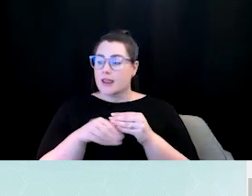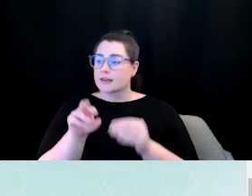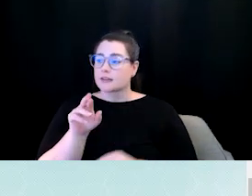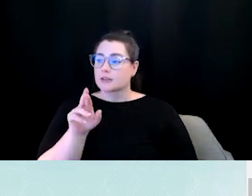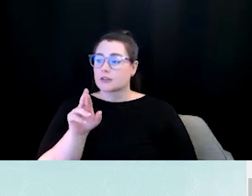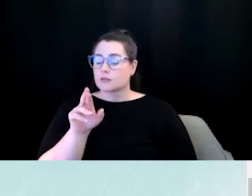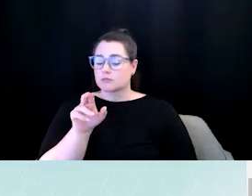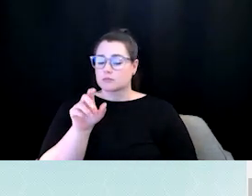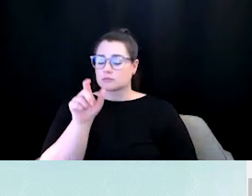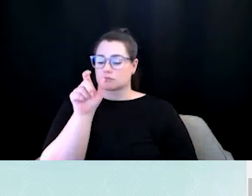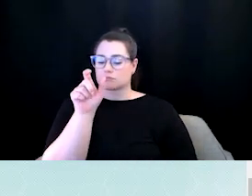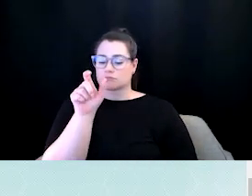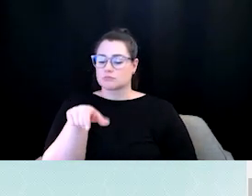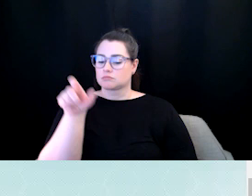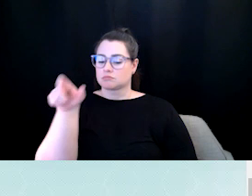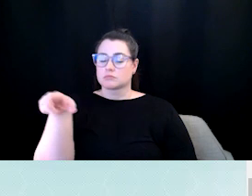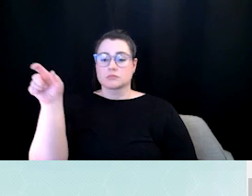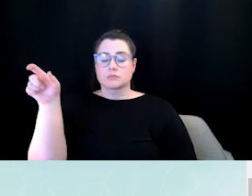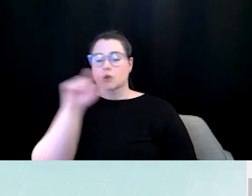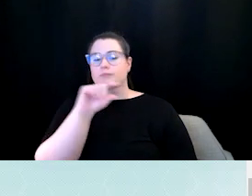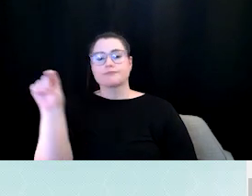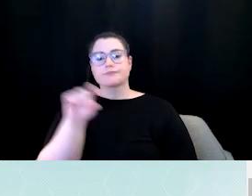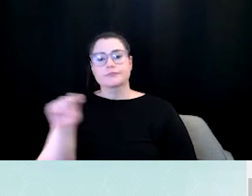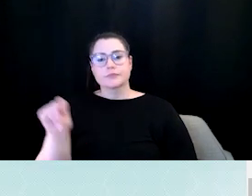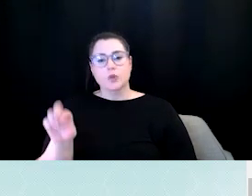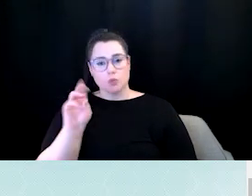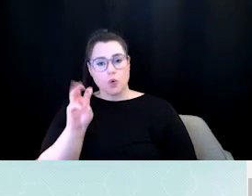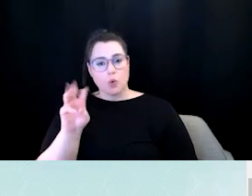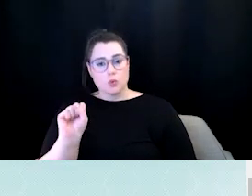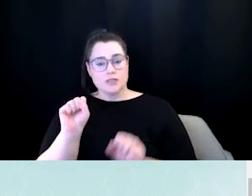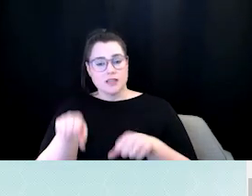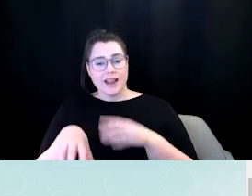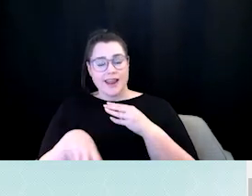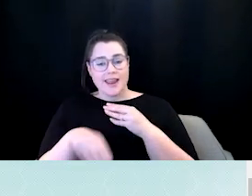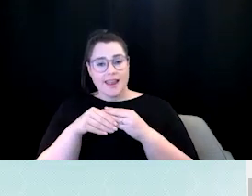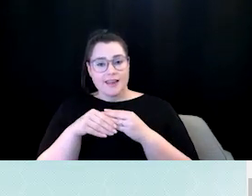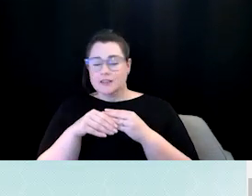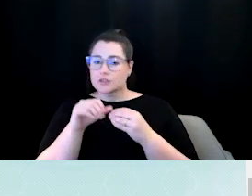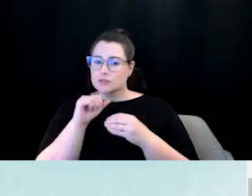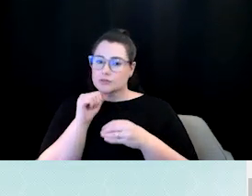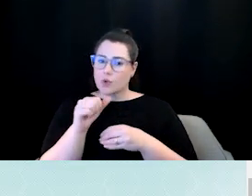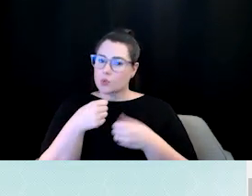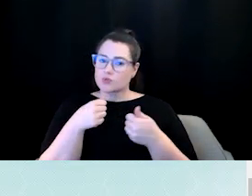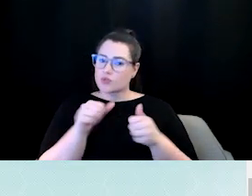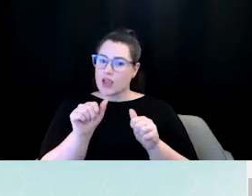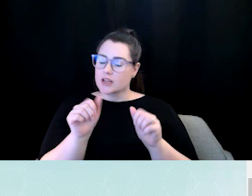So if something doesn't fit on a line, don't try to, you know, make the document longer. That's modifying the format.